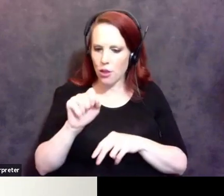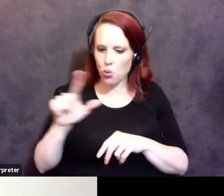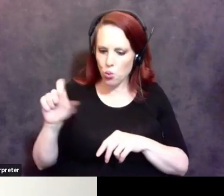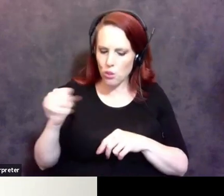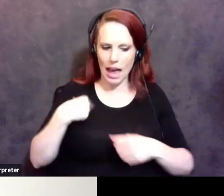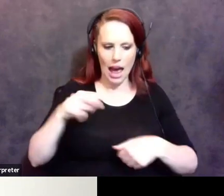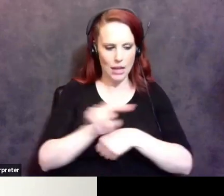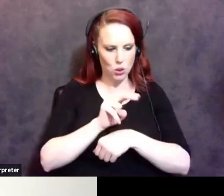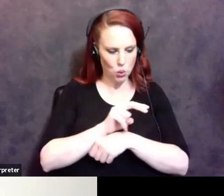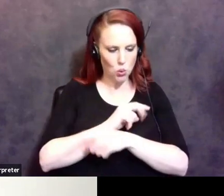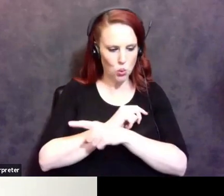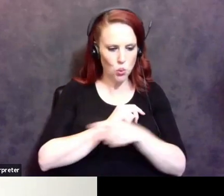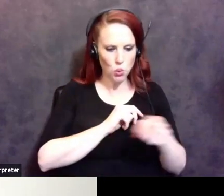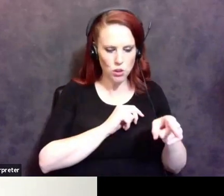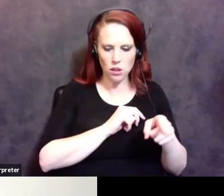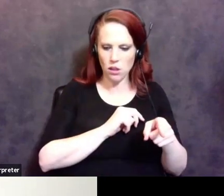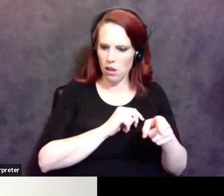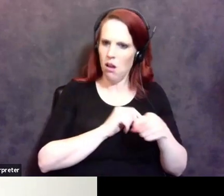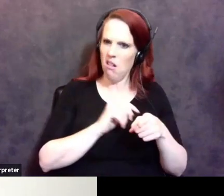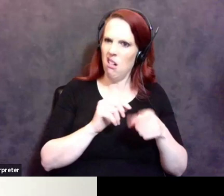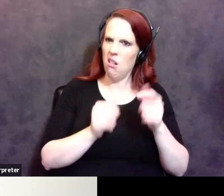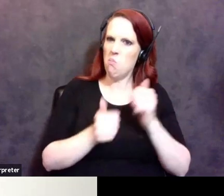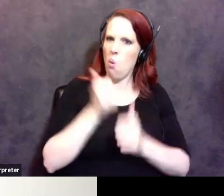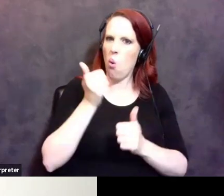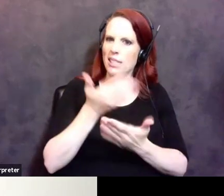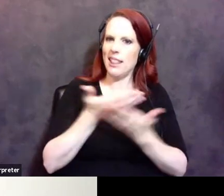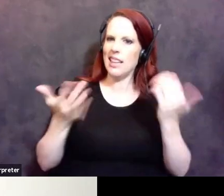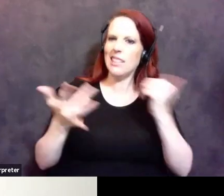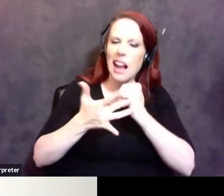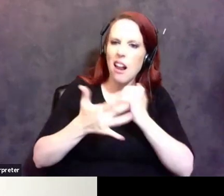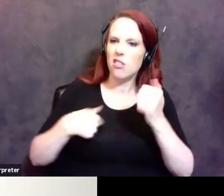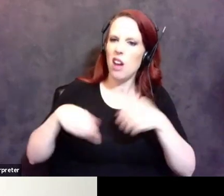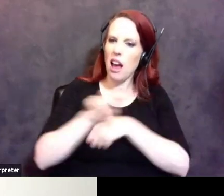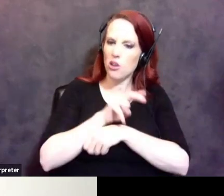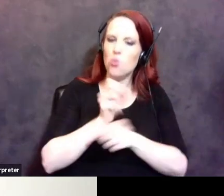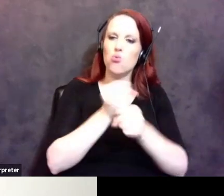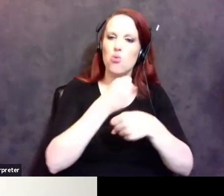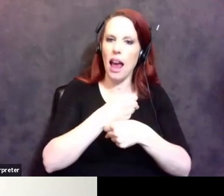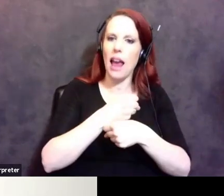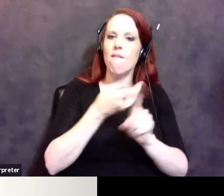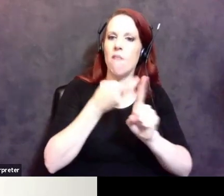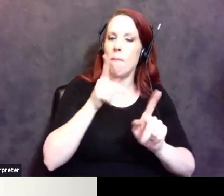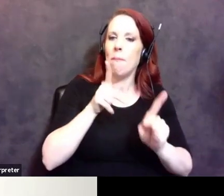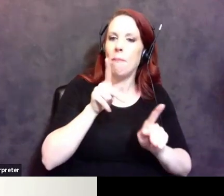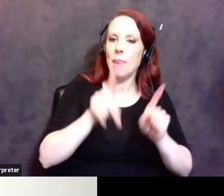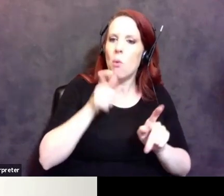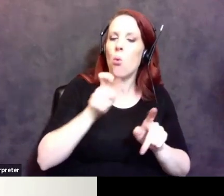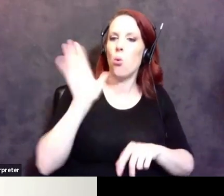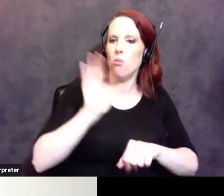by ex Googlers, not all but a lot them, which to me is saying, and you know, I think all these